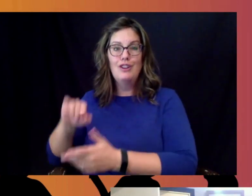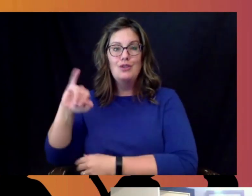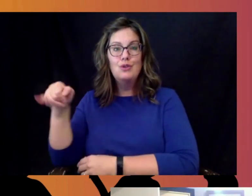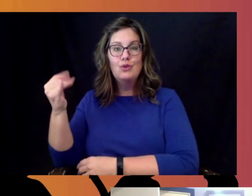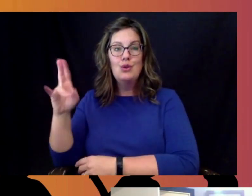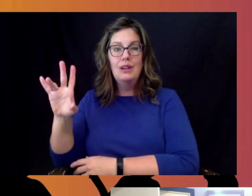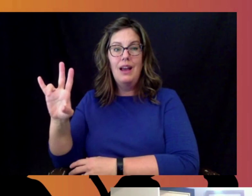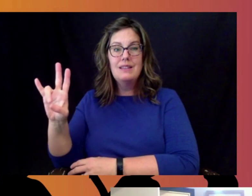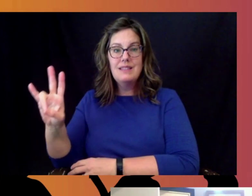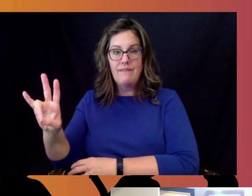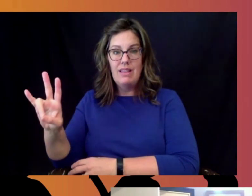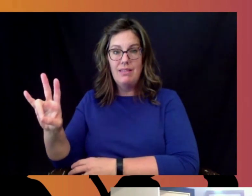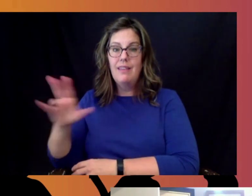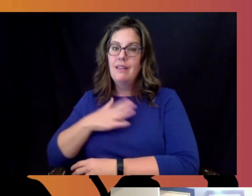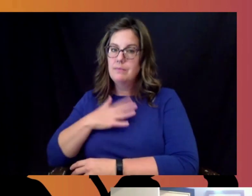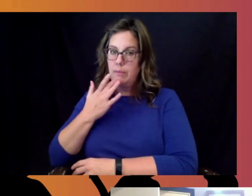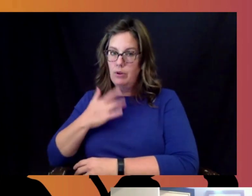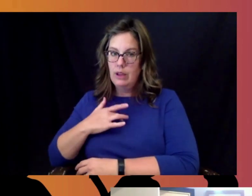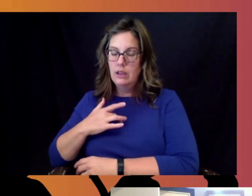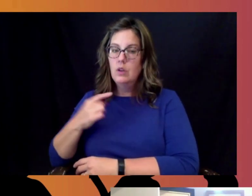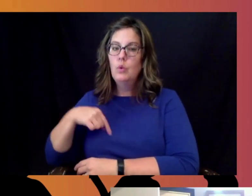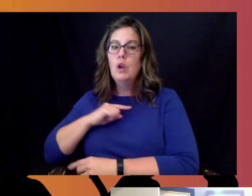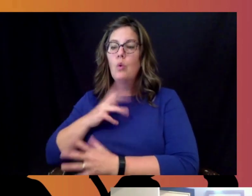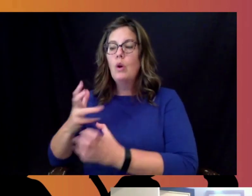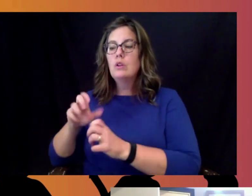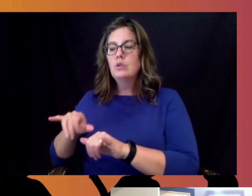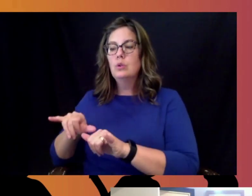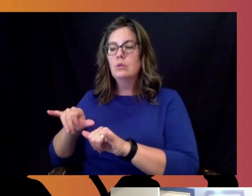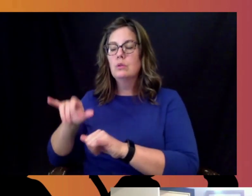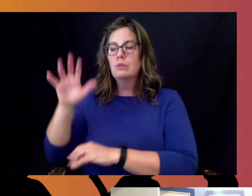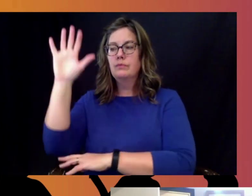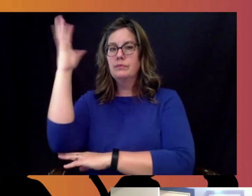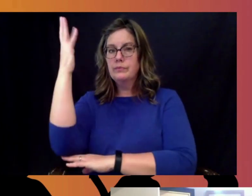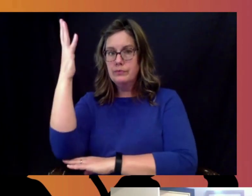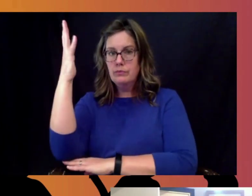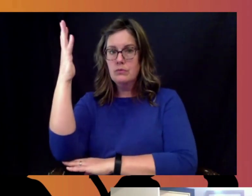that we wanted to spend an hour at that tree for every single black life that had been taken by law